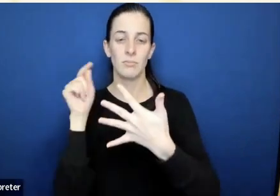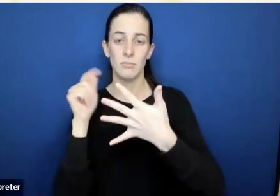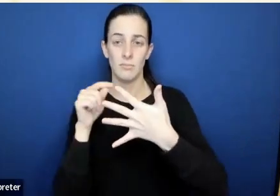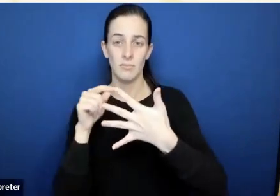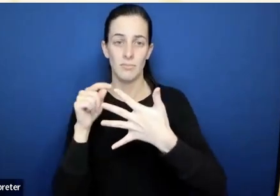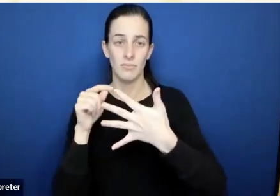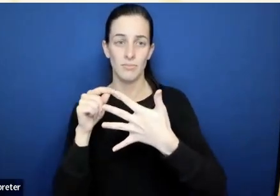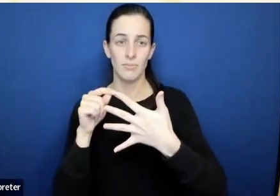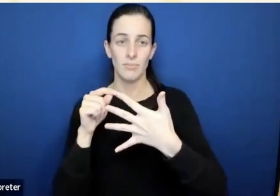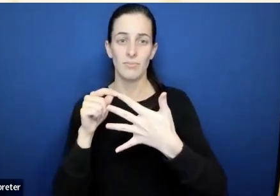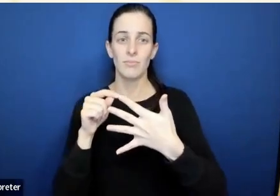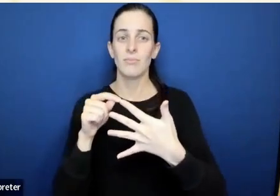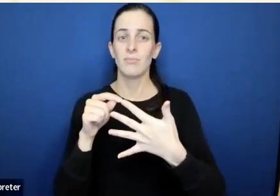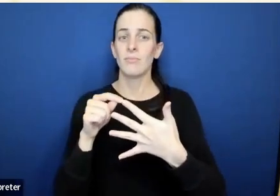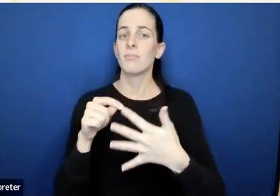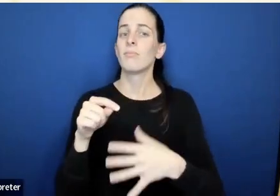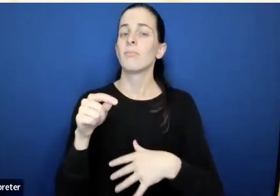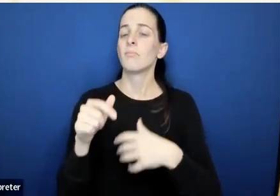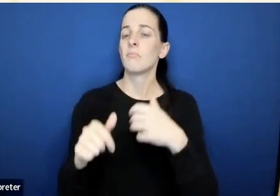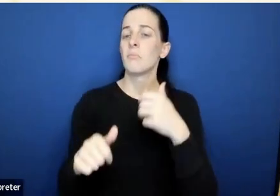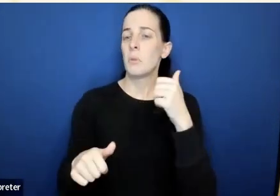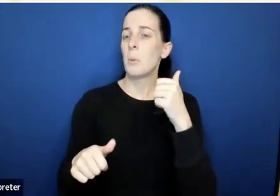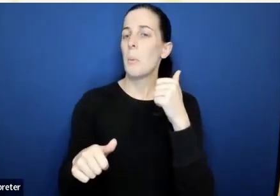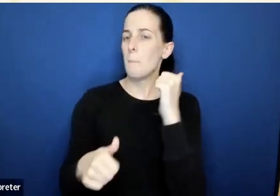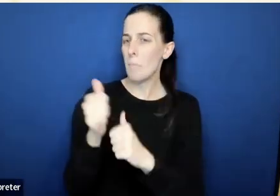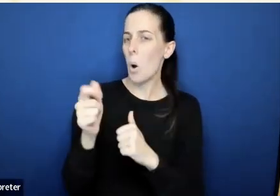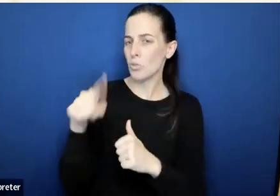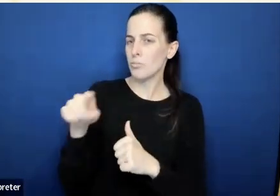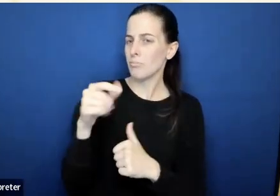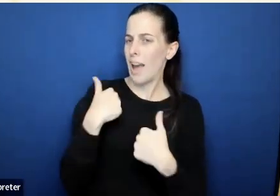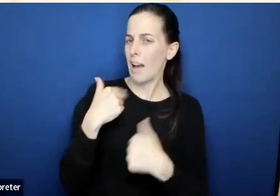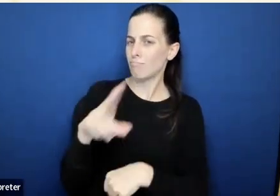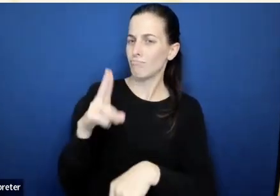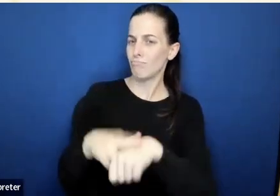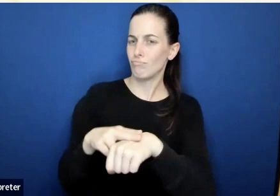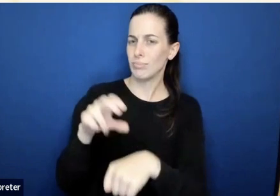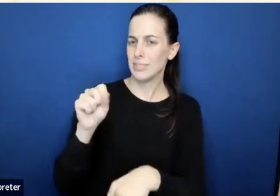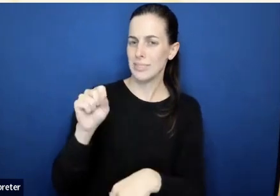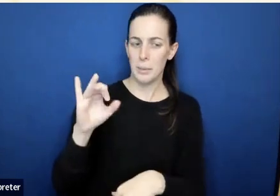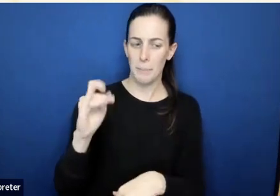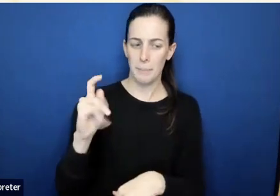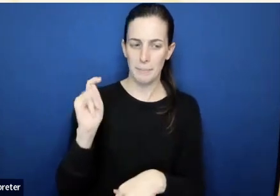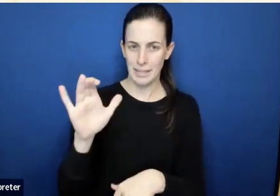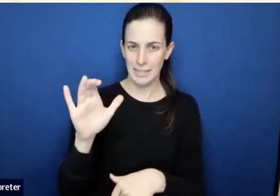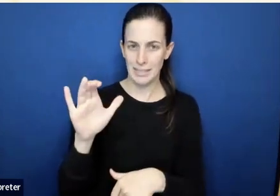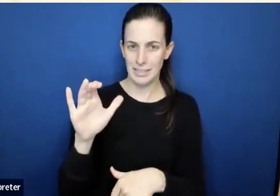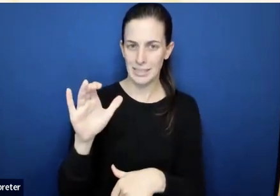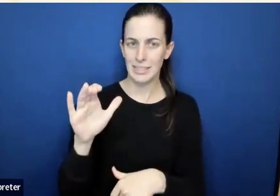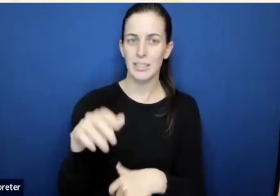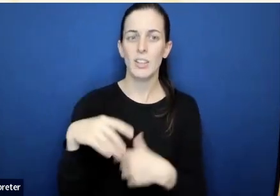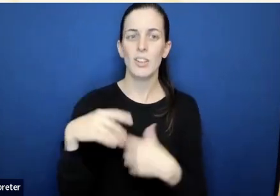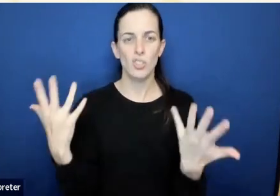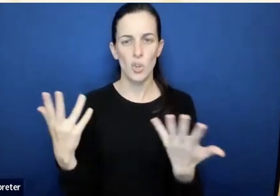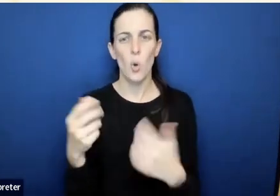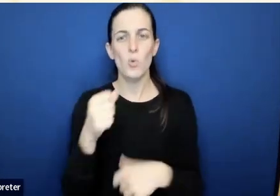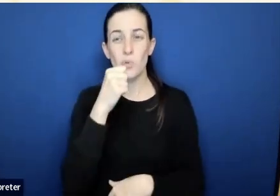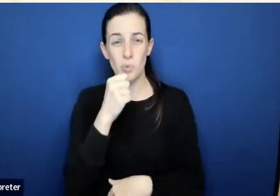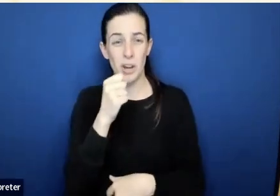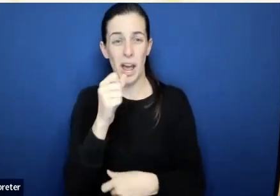Most of the HTML elements have native semantics that they convey to the screen readers. So the rule two says, do not change the native semantics